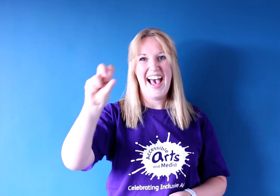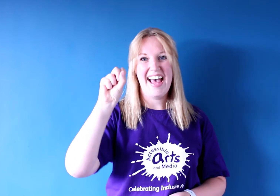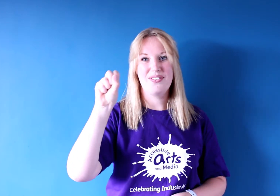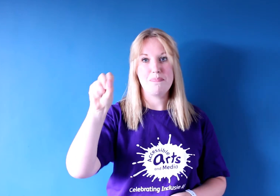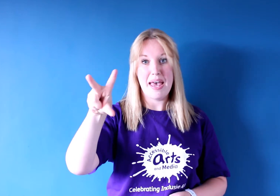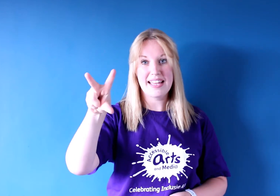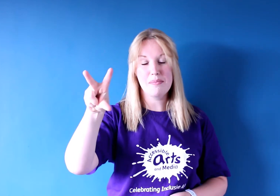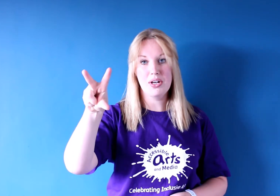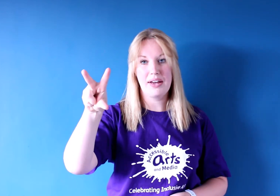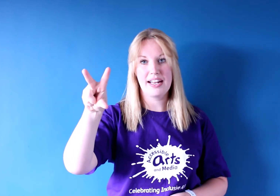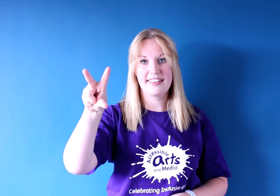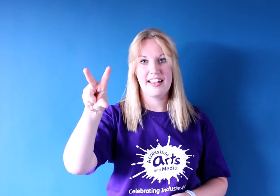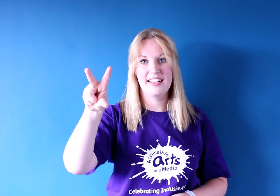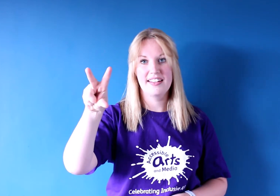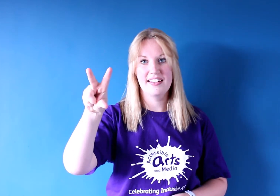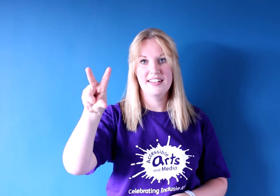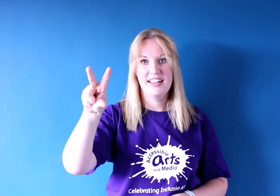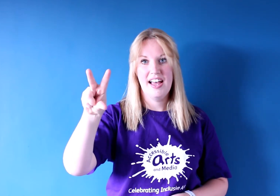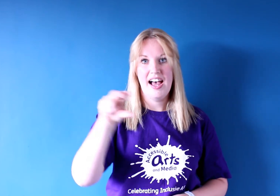And we ping them all out like that.